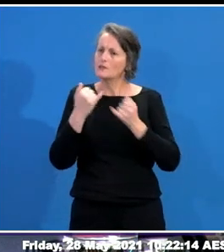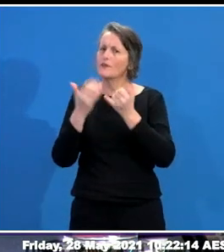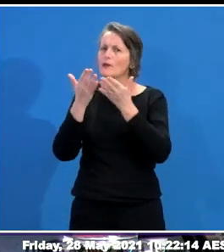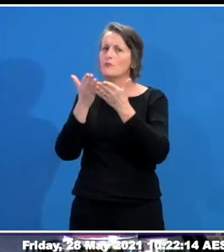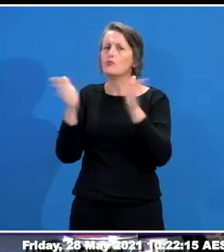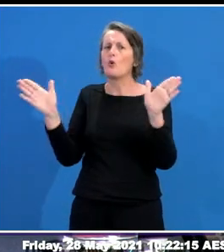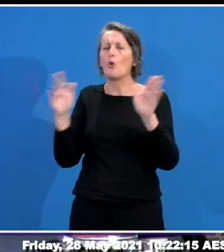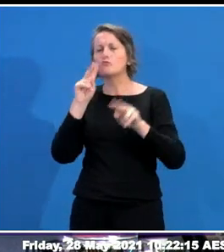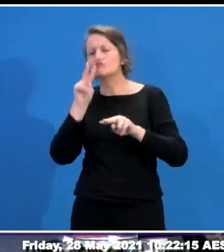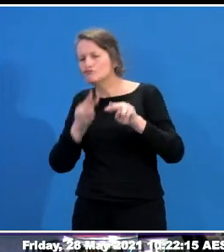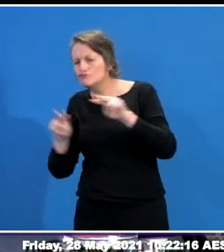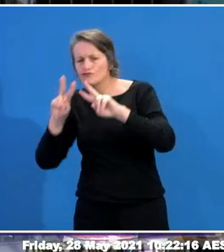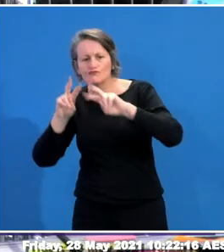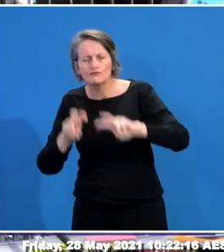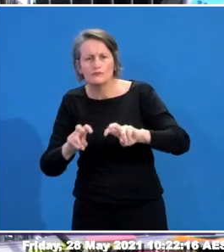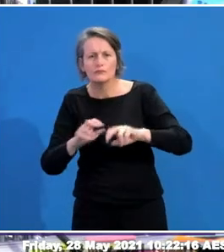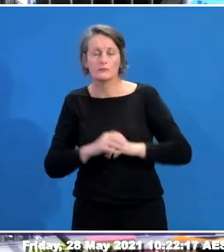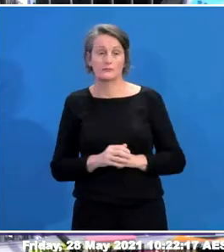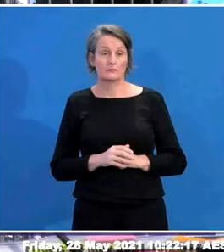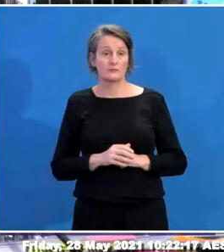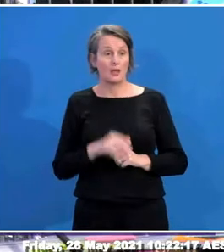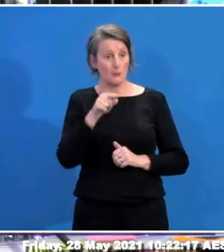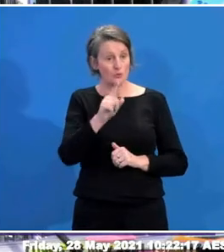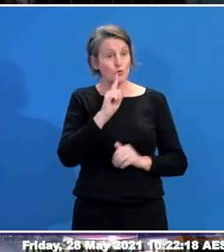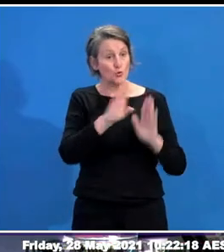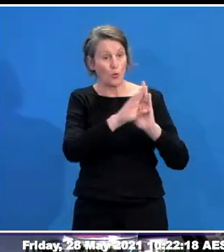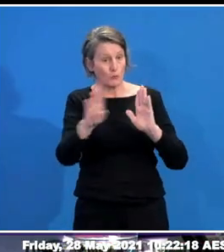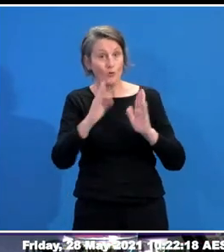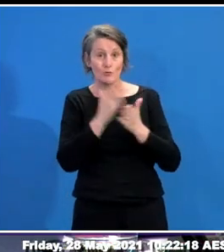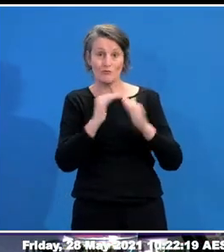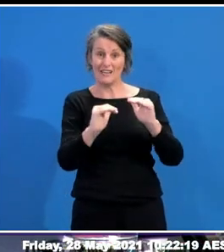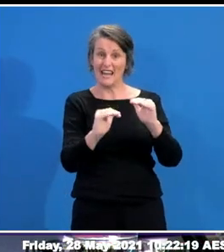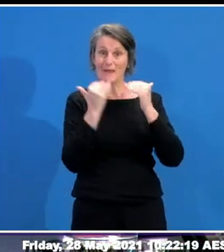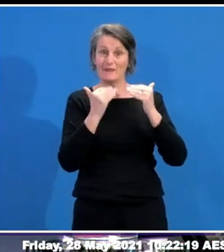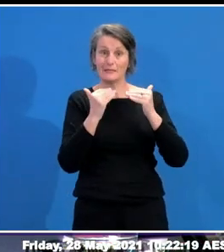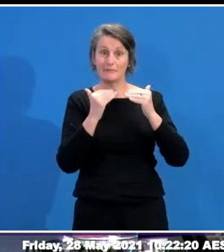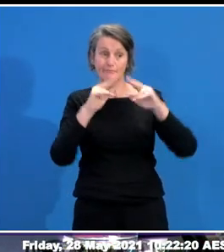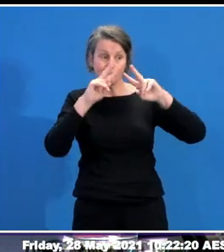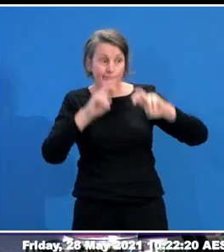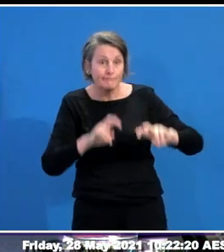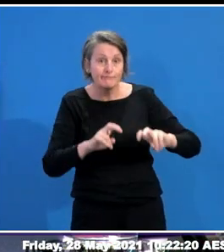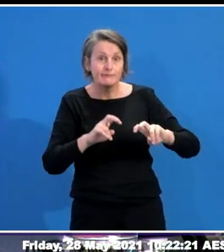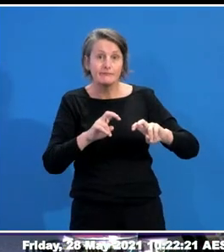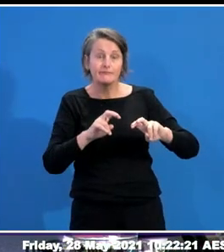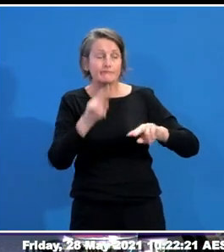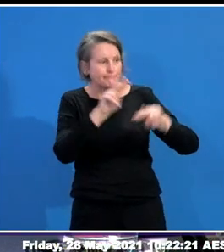Why did you tell the board that it was a limited desktop review? I would need to go and check that paragraph again, but there was